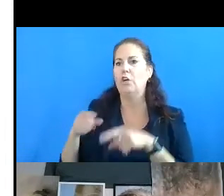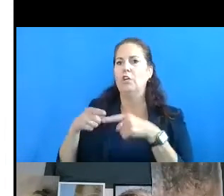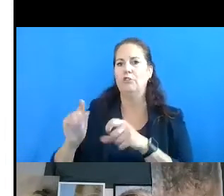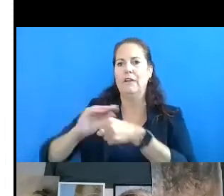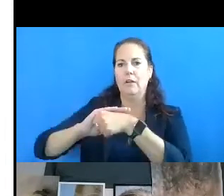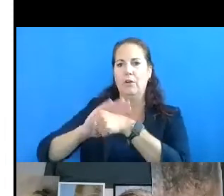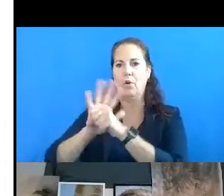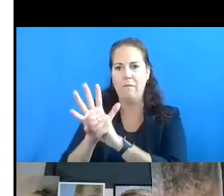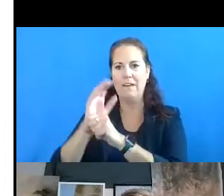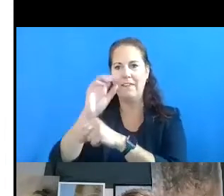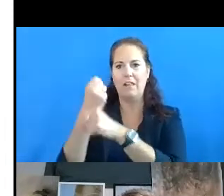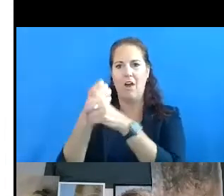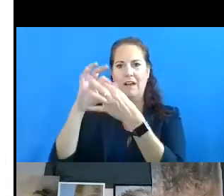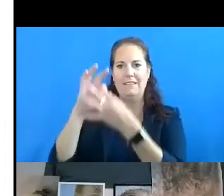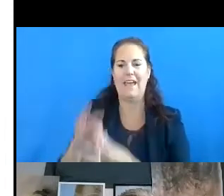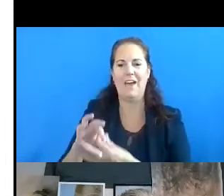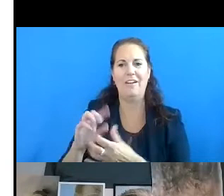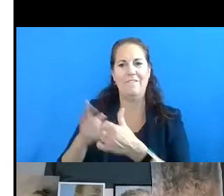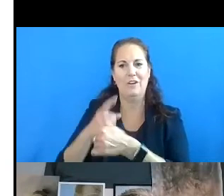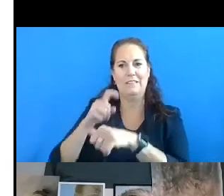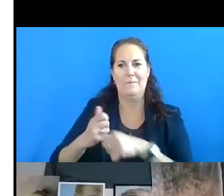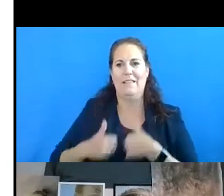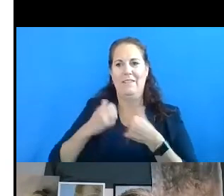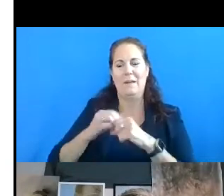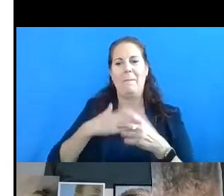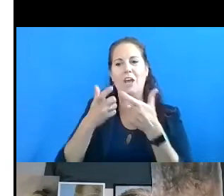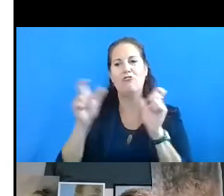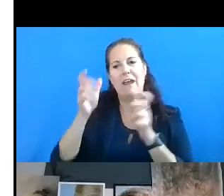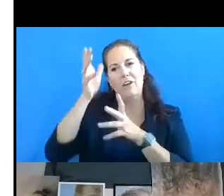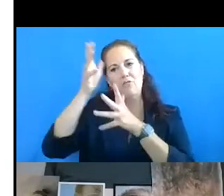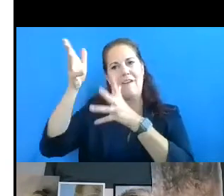That was was my first time living in my great grandfather's territory. It was amazing.